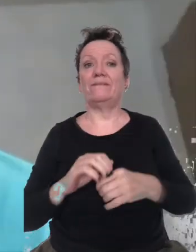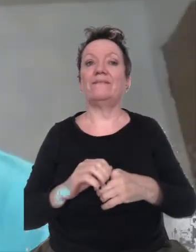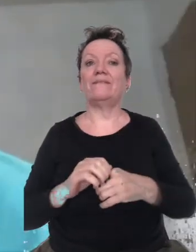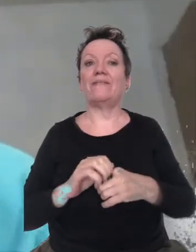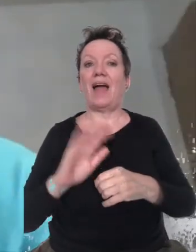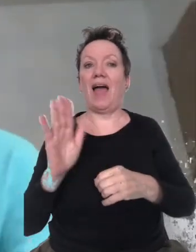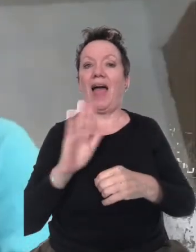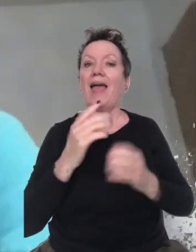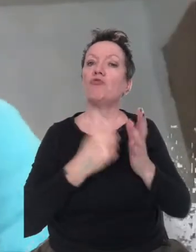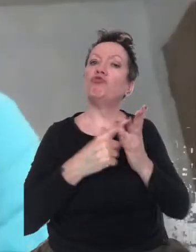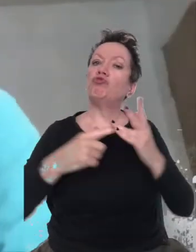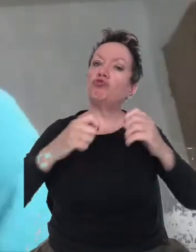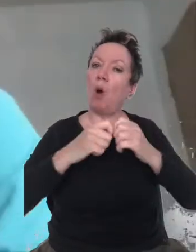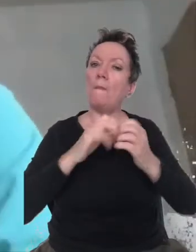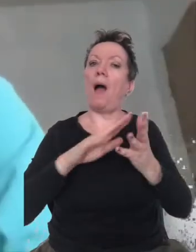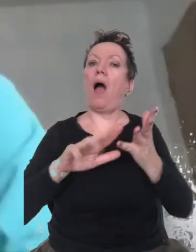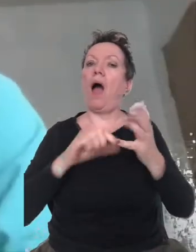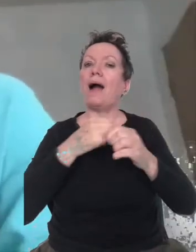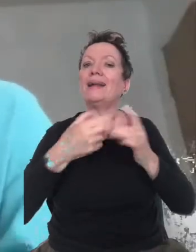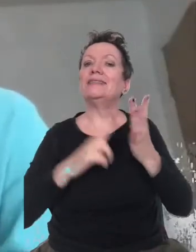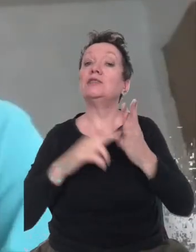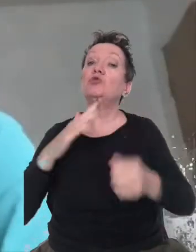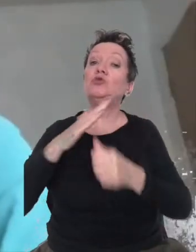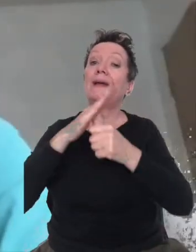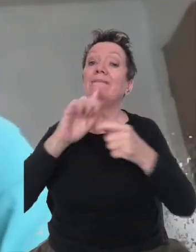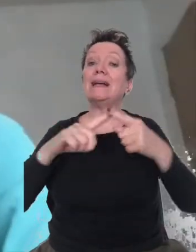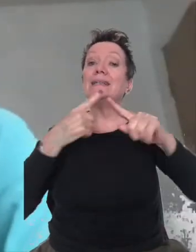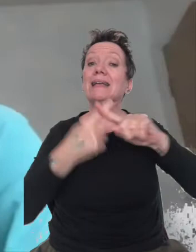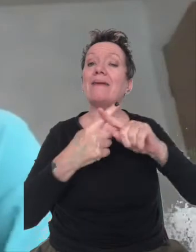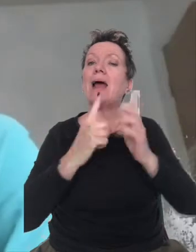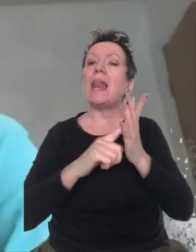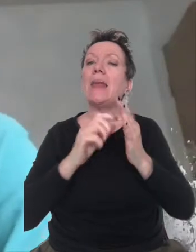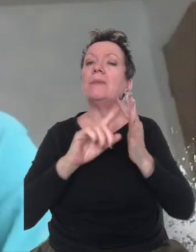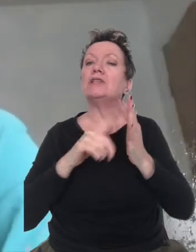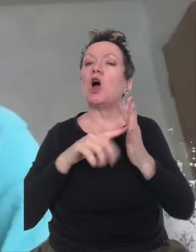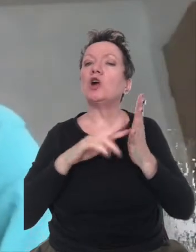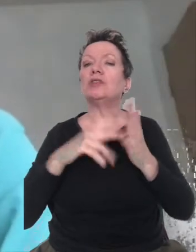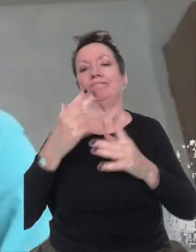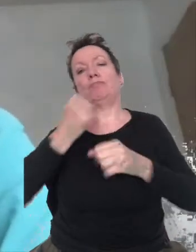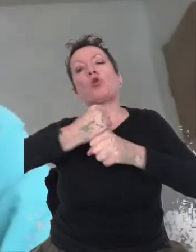Hi, my name's Rob Huggins. I'm the chief executive of Liberdade and gosforth civic theater.